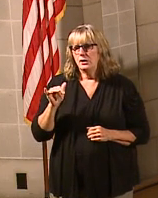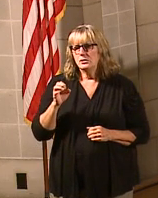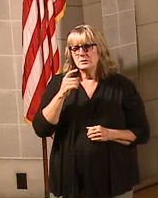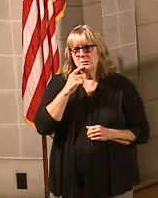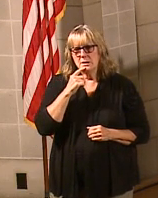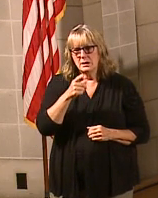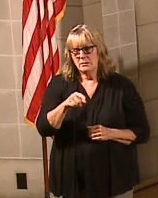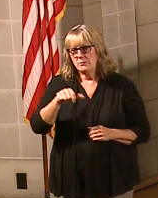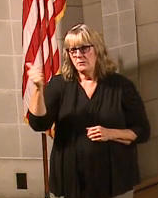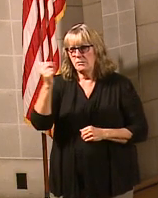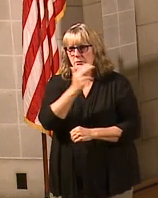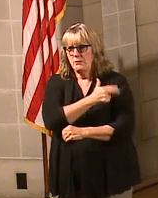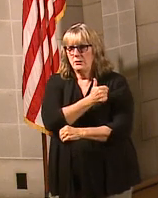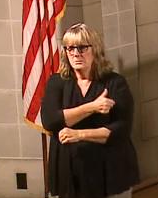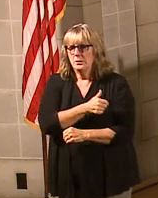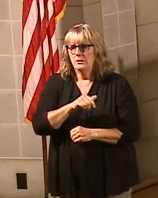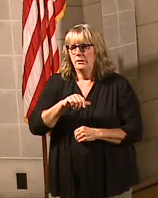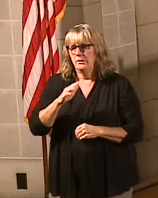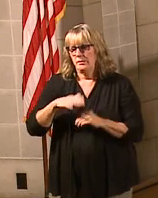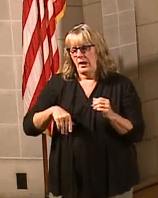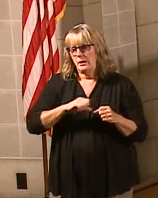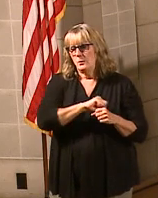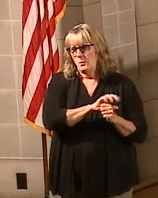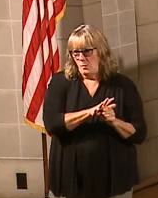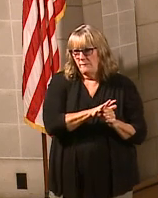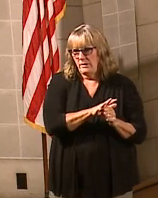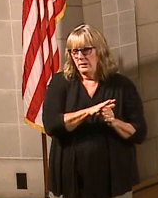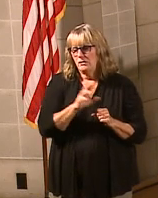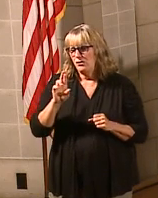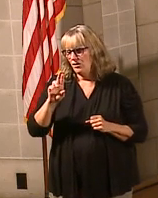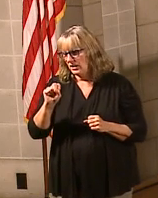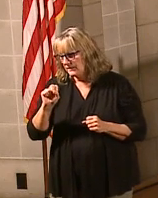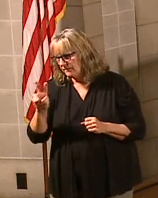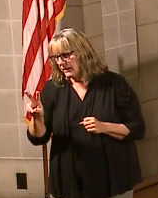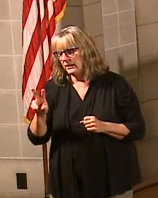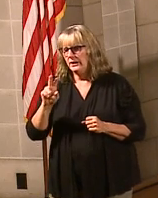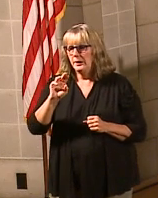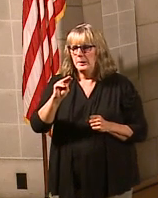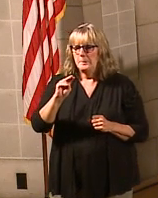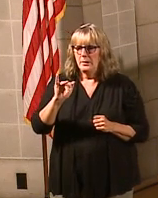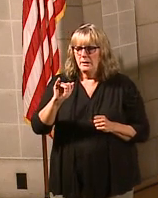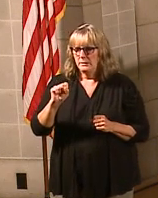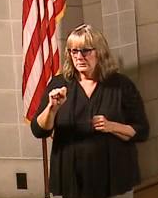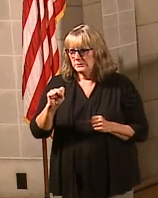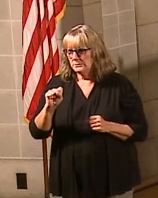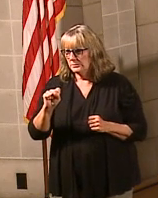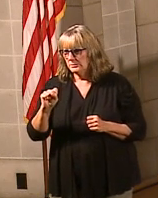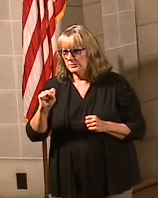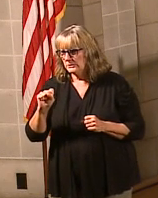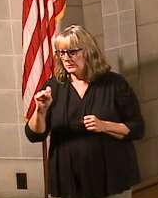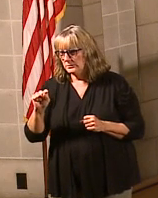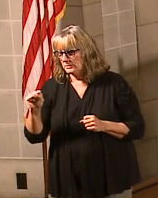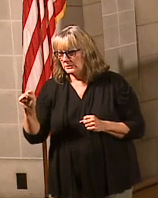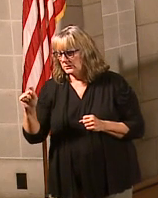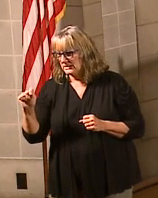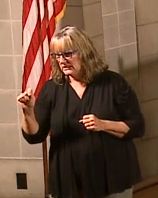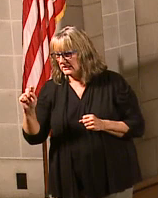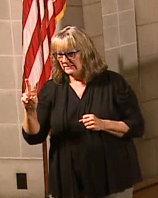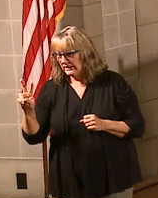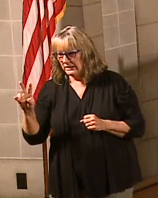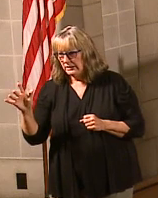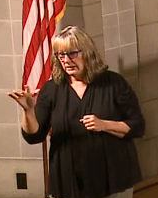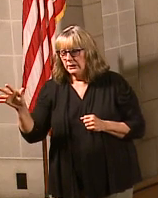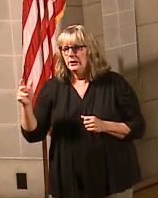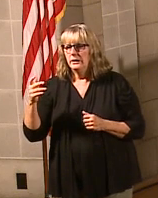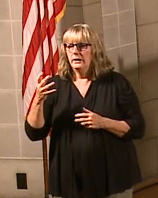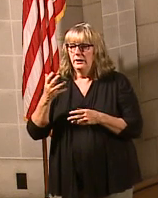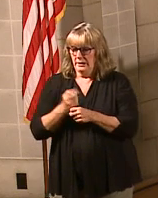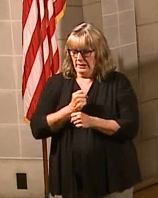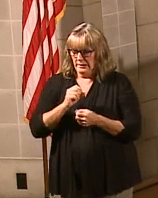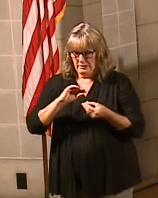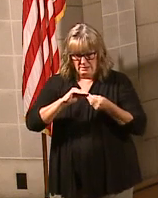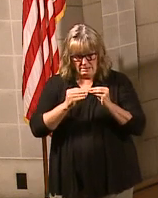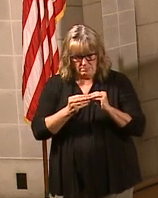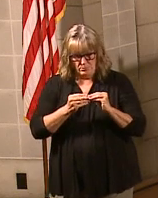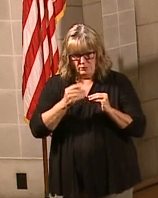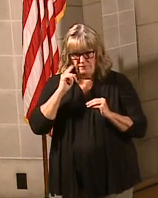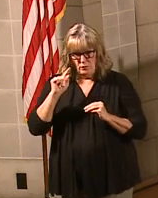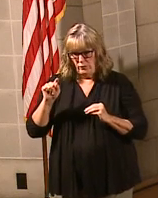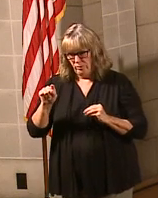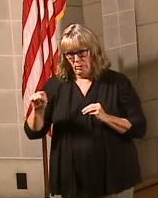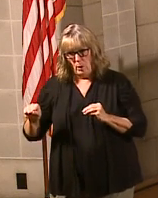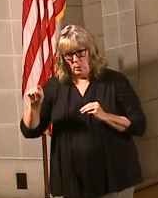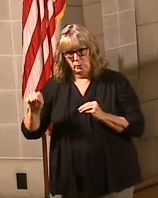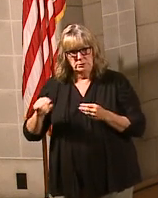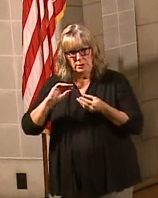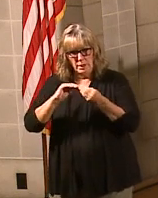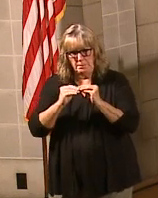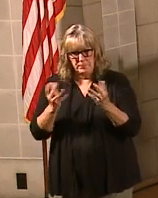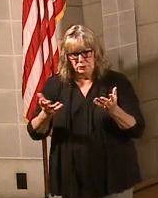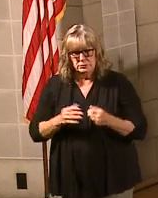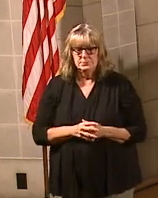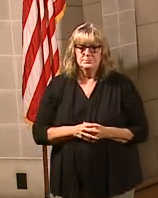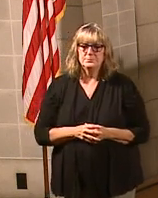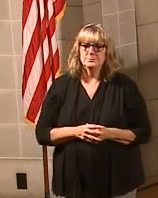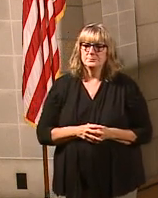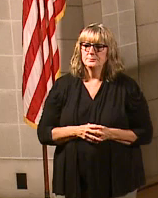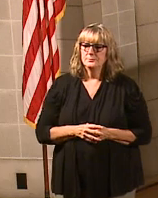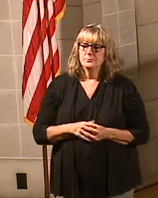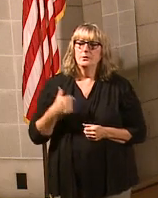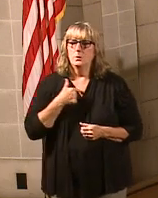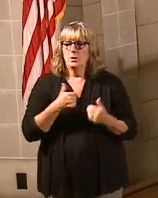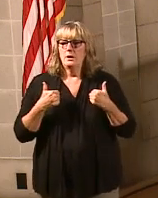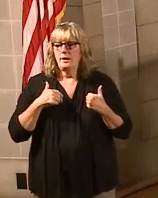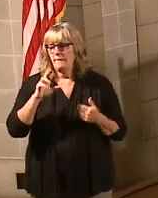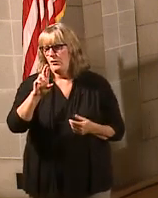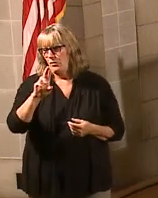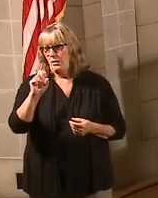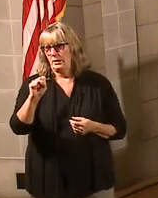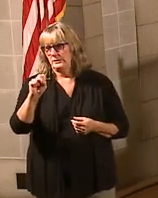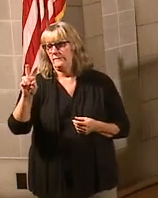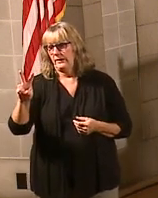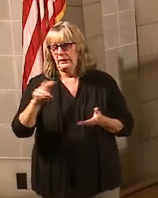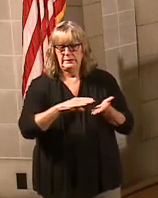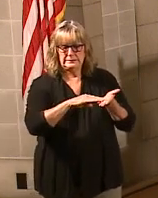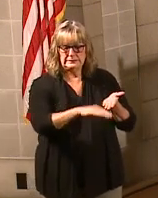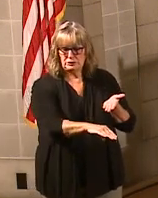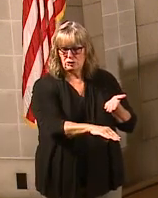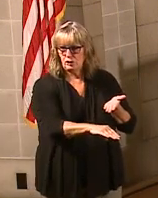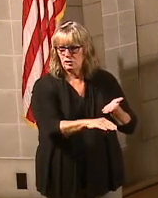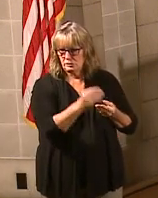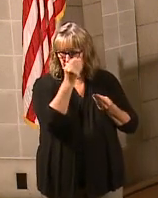MANDATES AT ANY LEVEL.